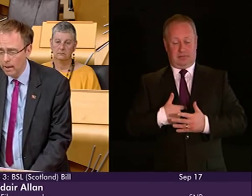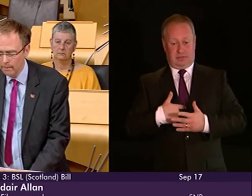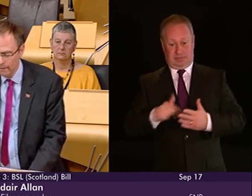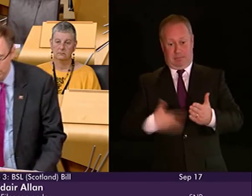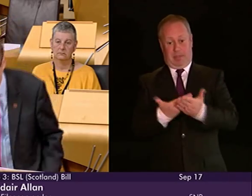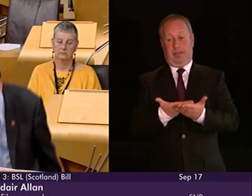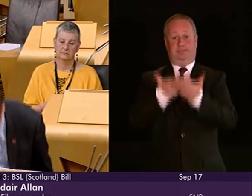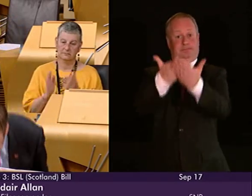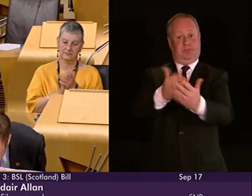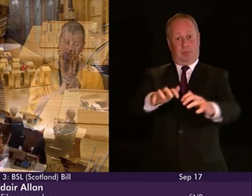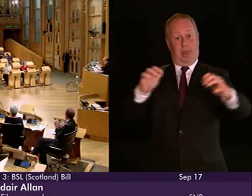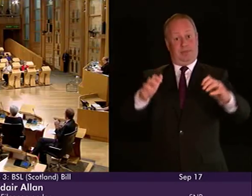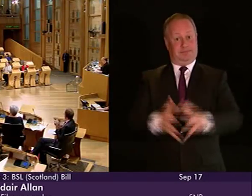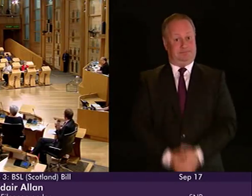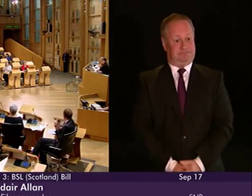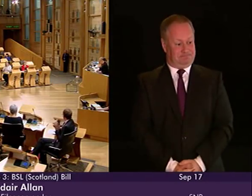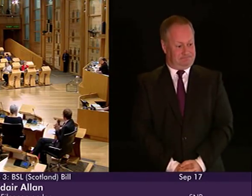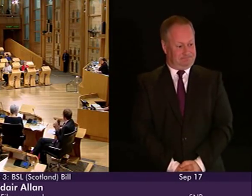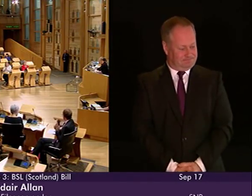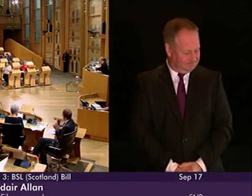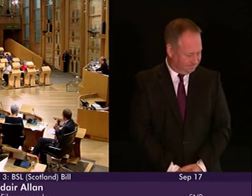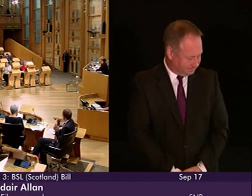to Parliament.